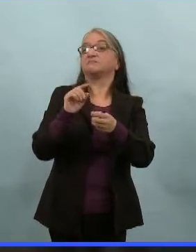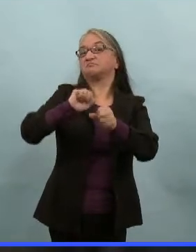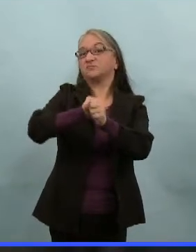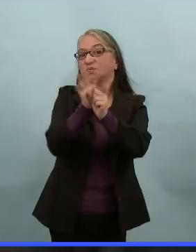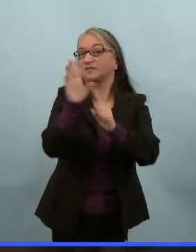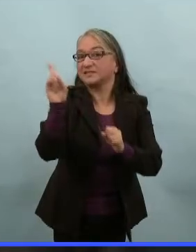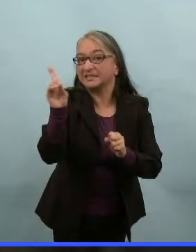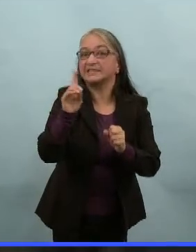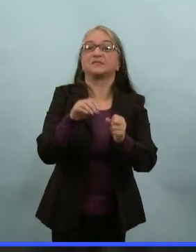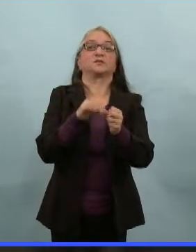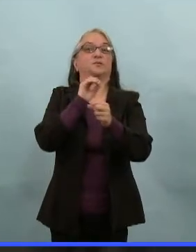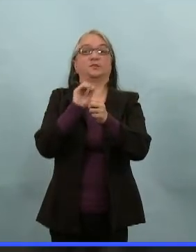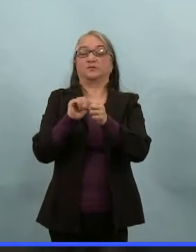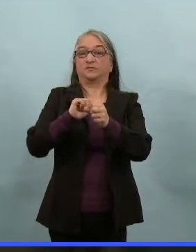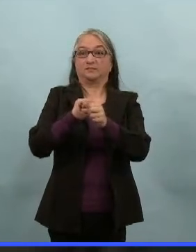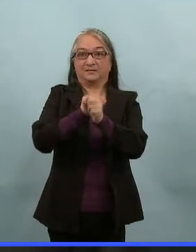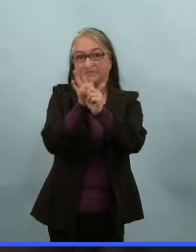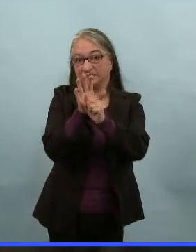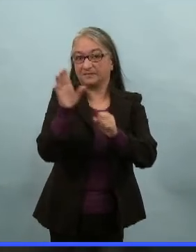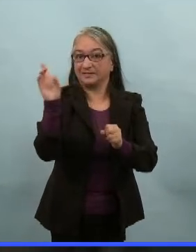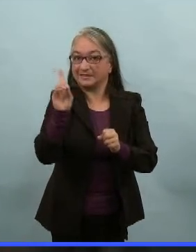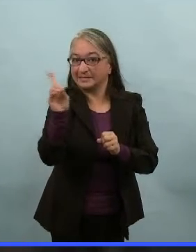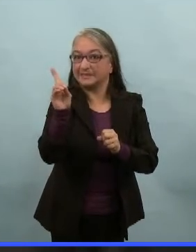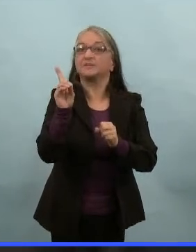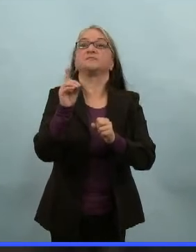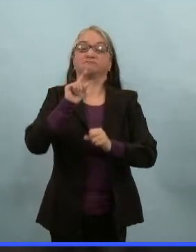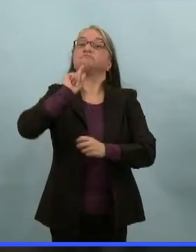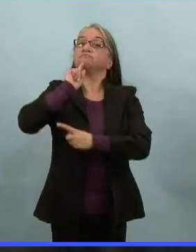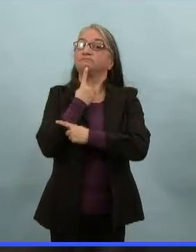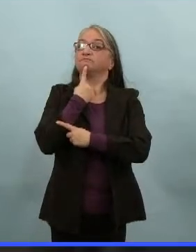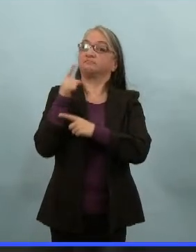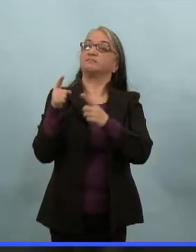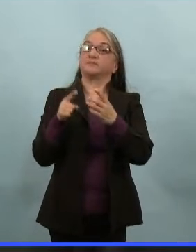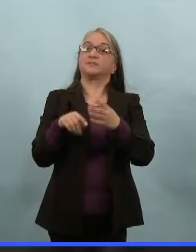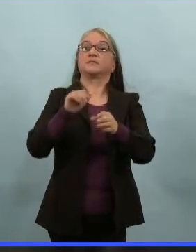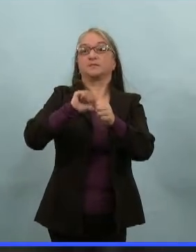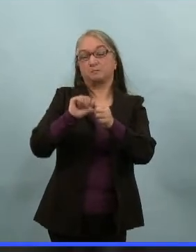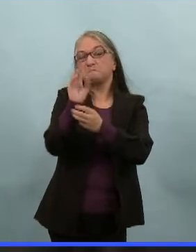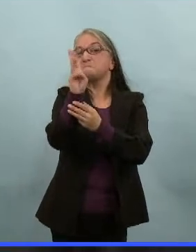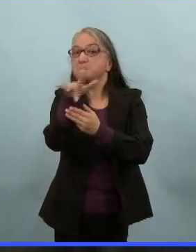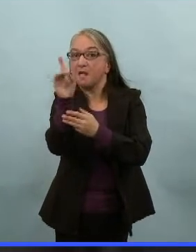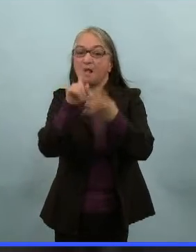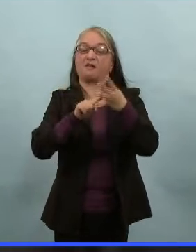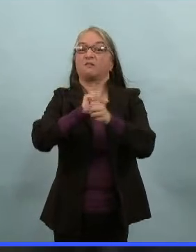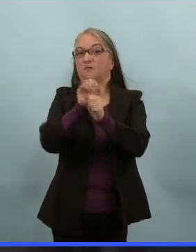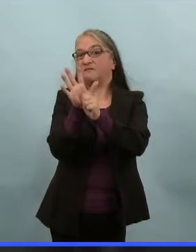but it's not it's not clear-cut it's going to remain that way and over the